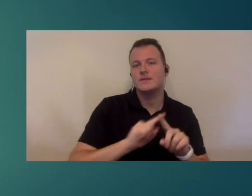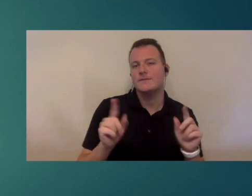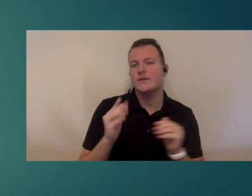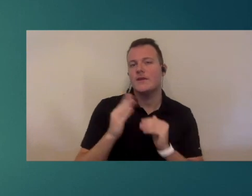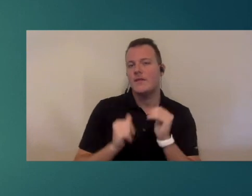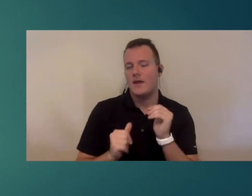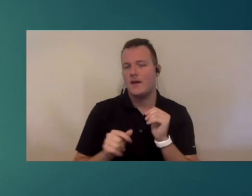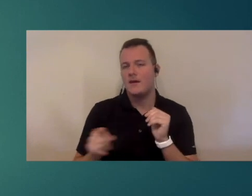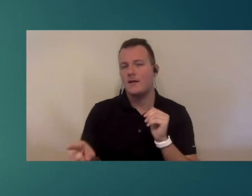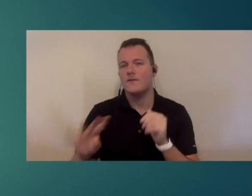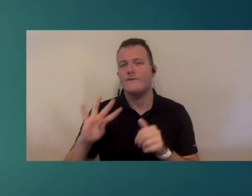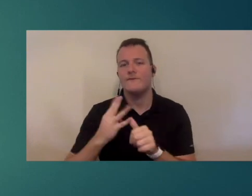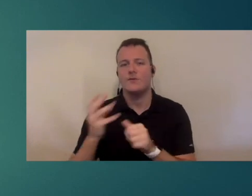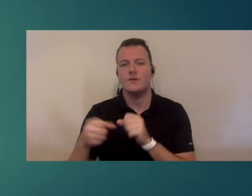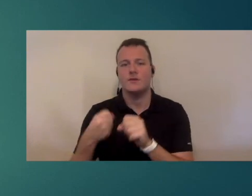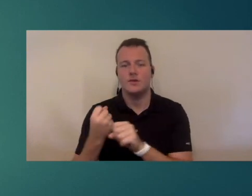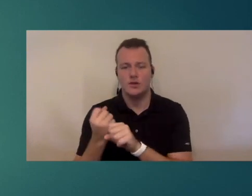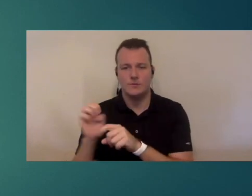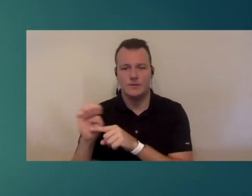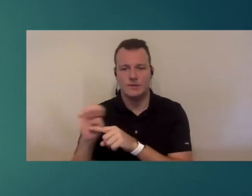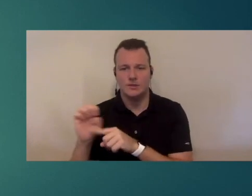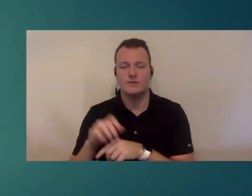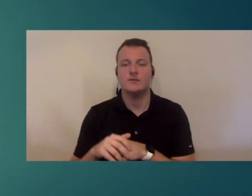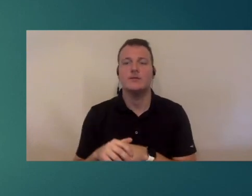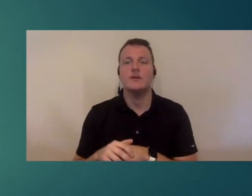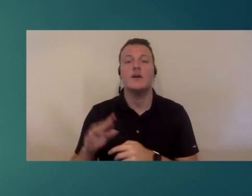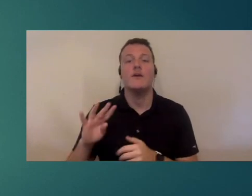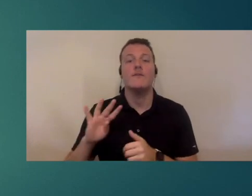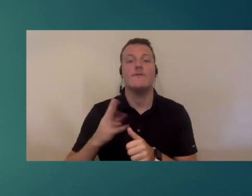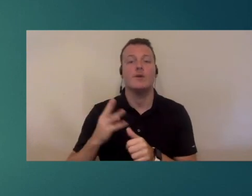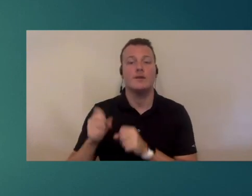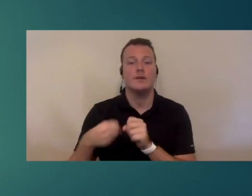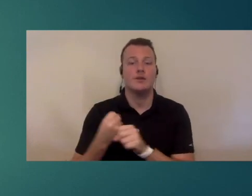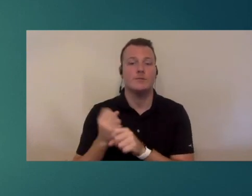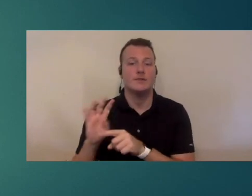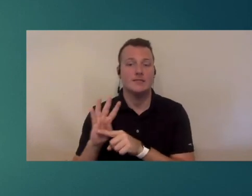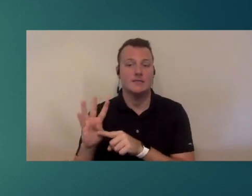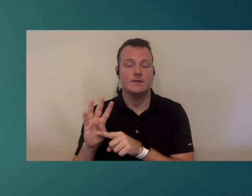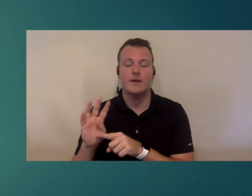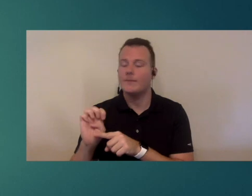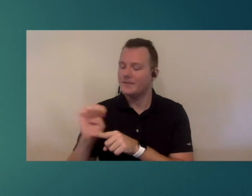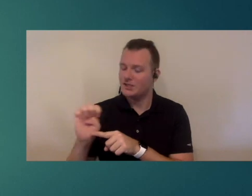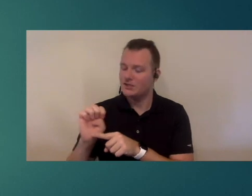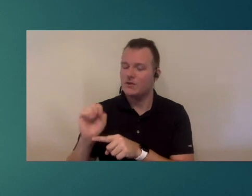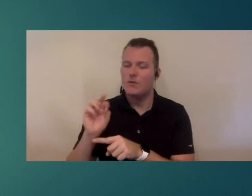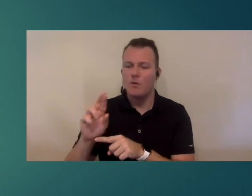One of the big things I look at for fourth year, or as a somebody to hire on,